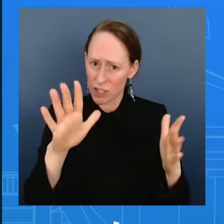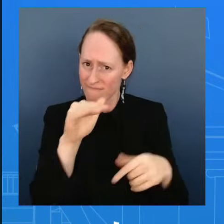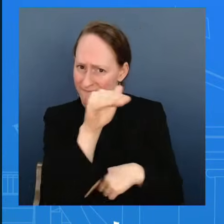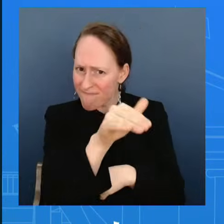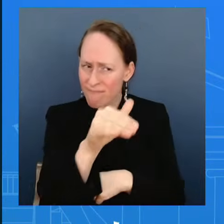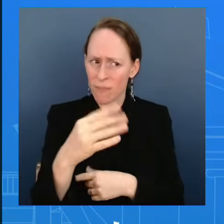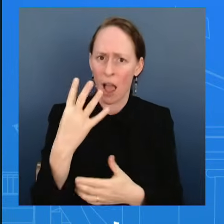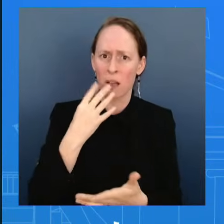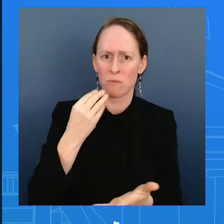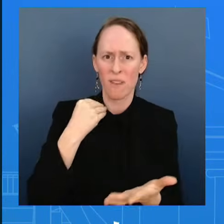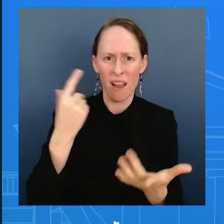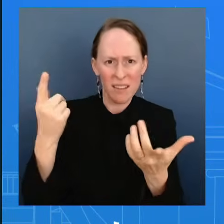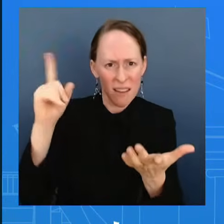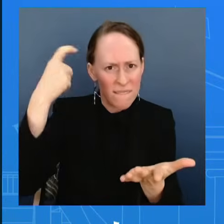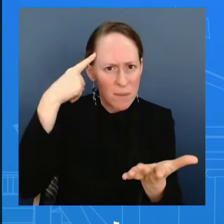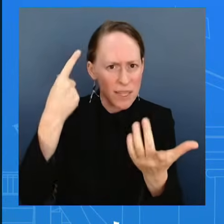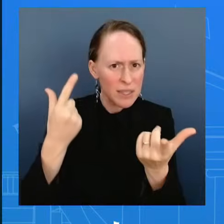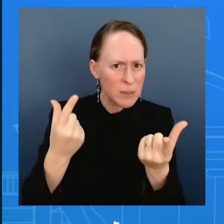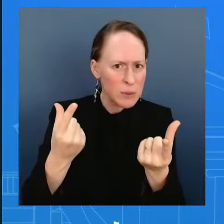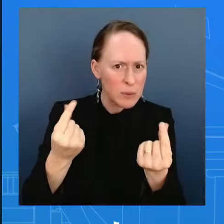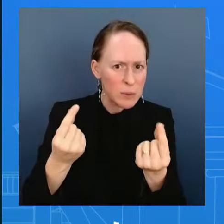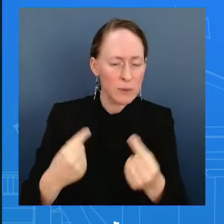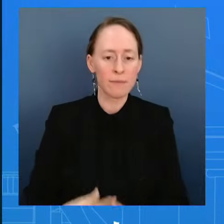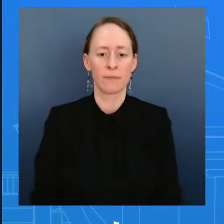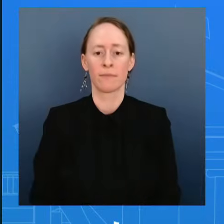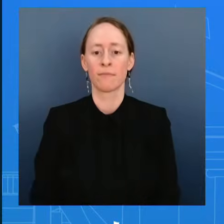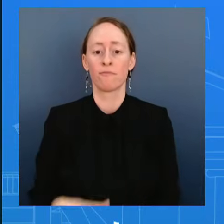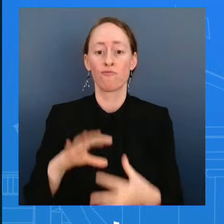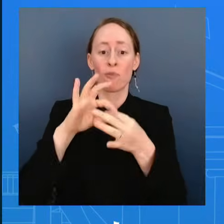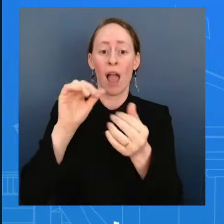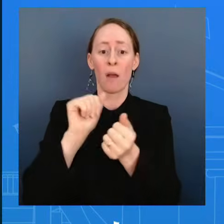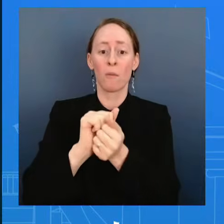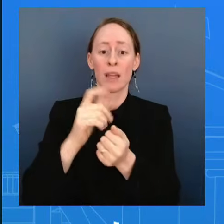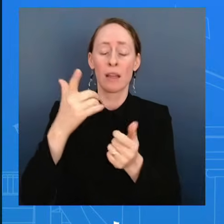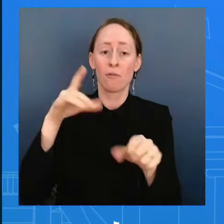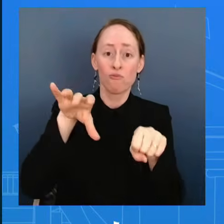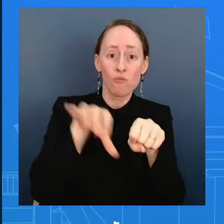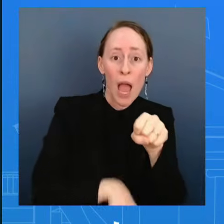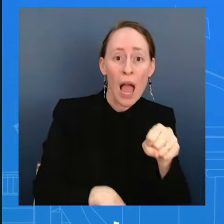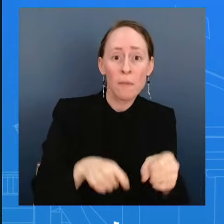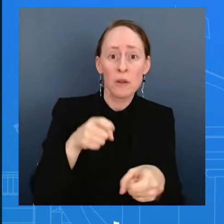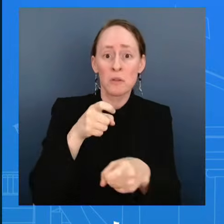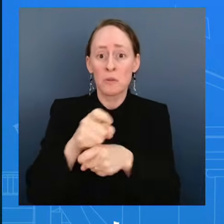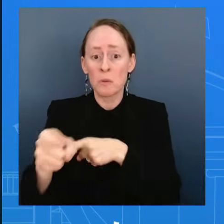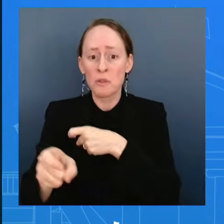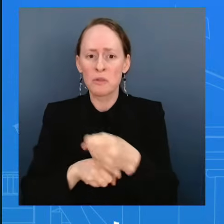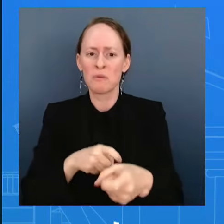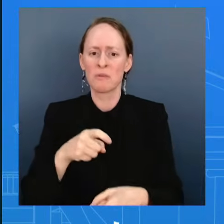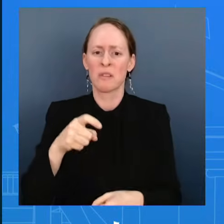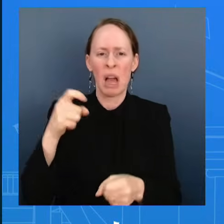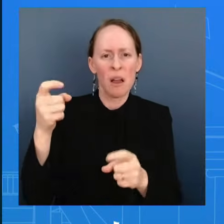we have worked to make sure Israel has what it needs to defend itself, to elevate [alleviate] the suffering of the Palestinian people in Gaza,